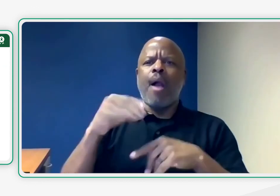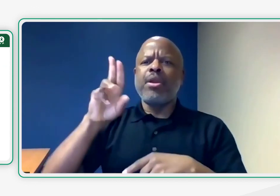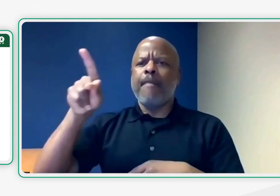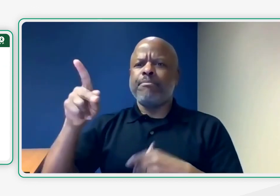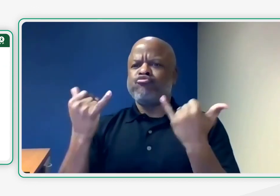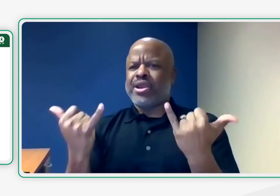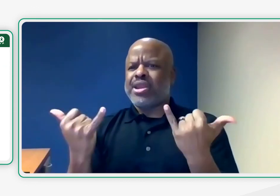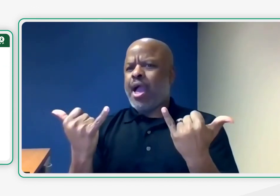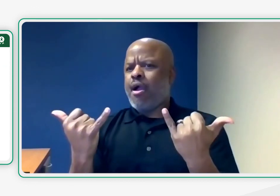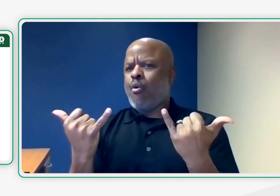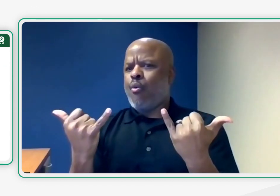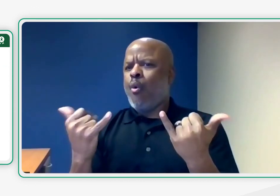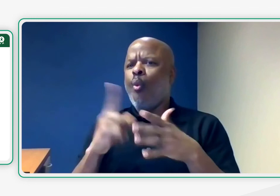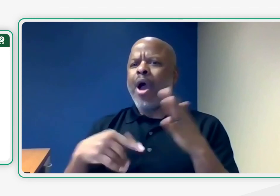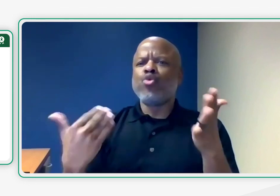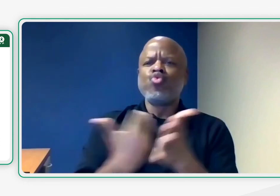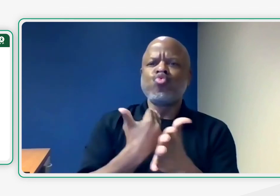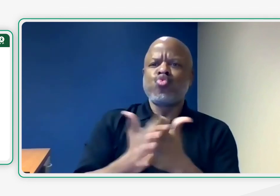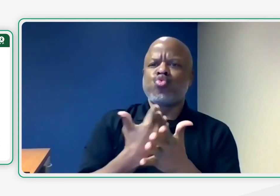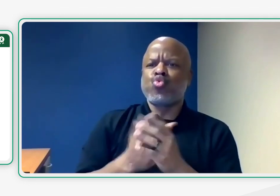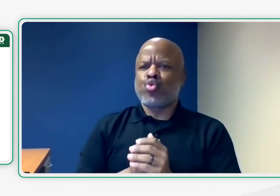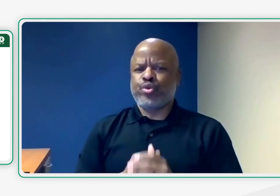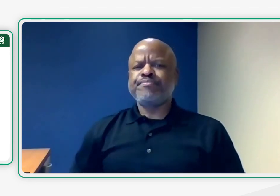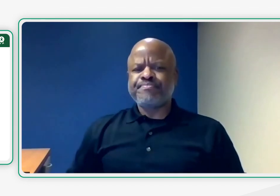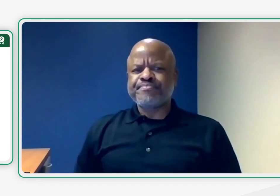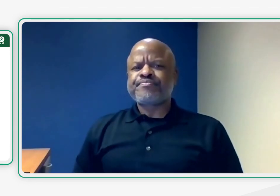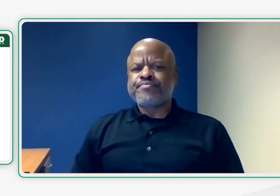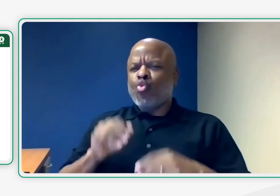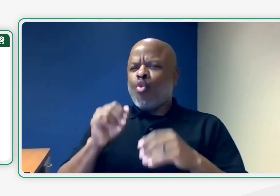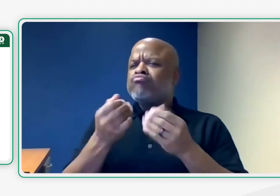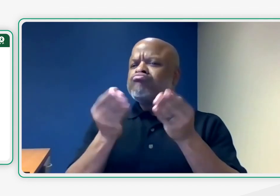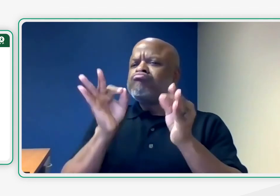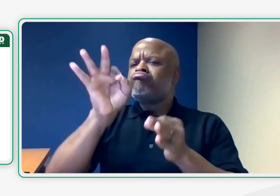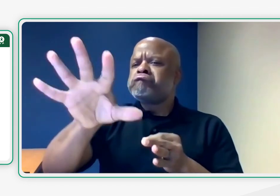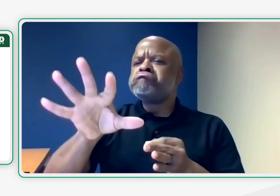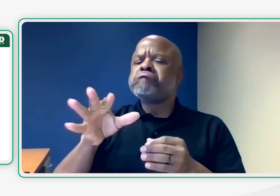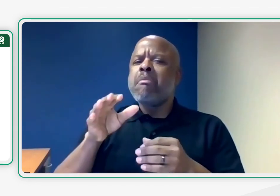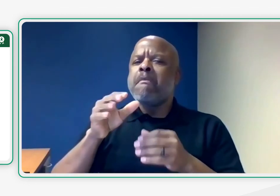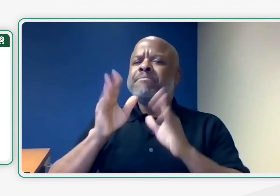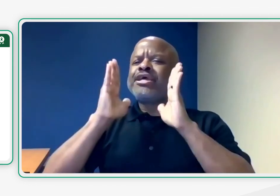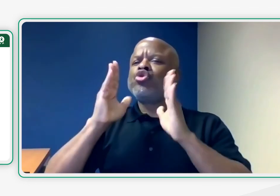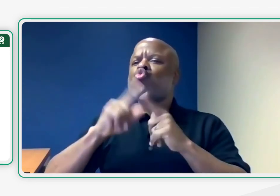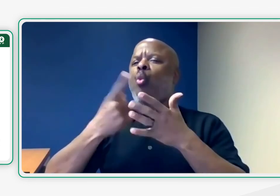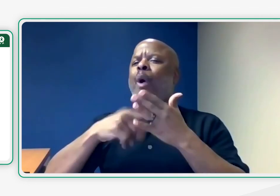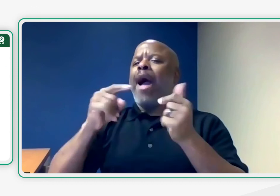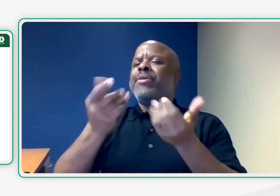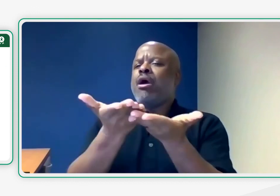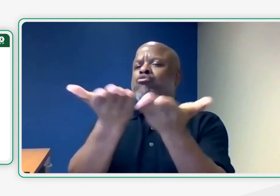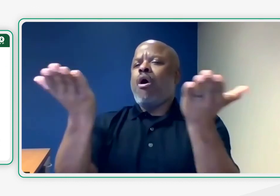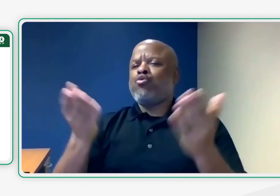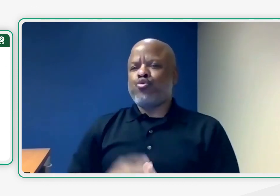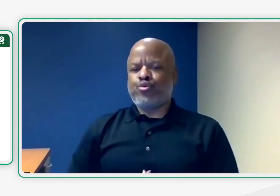discussions, all pointing to the pandemic and what was to come, right? It was new. A novelty.